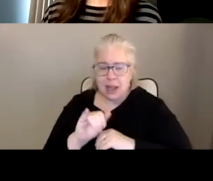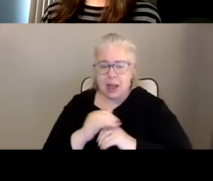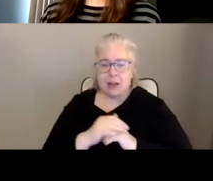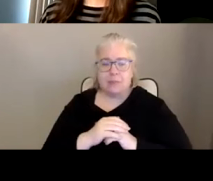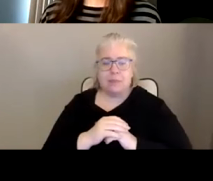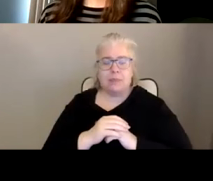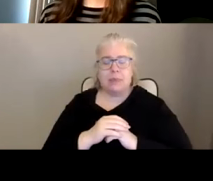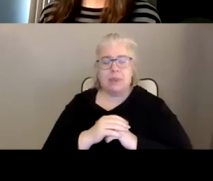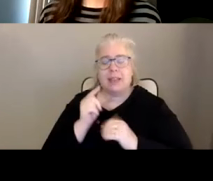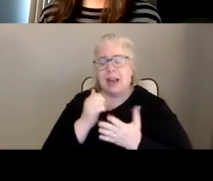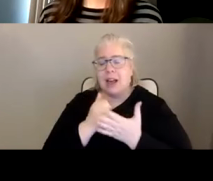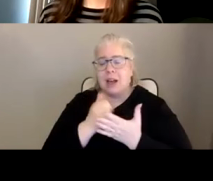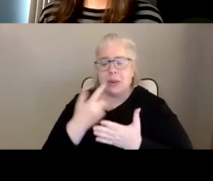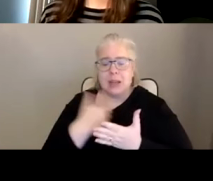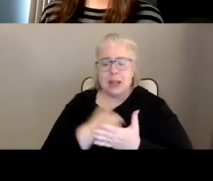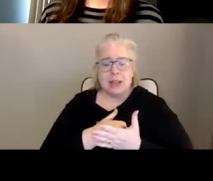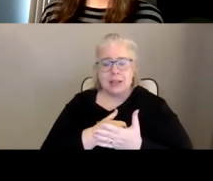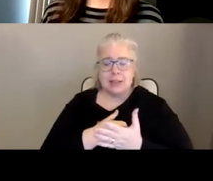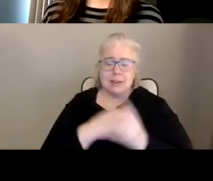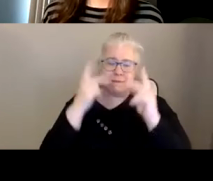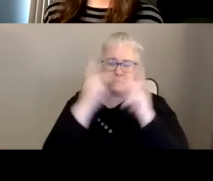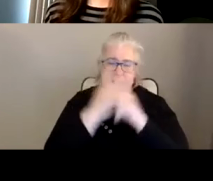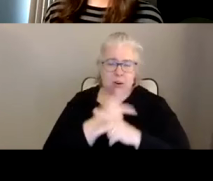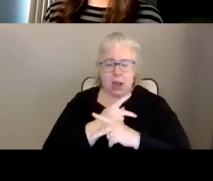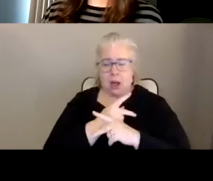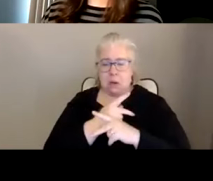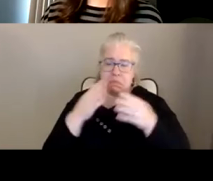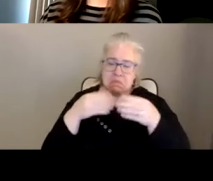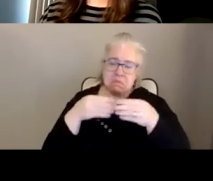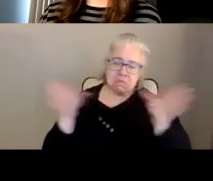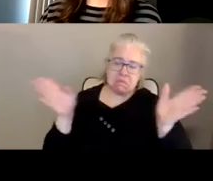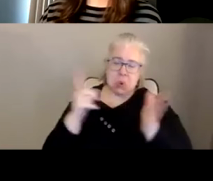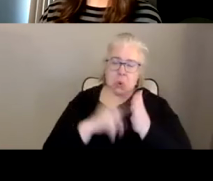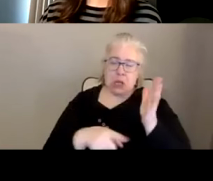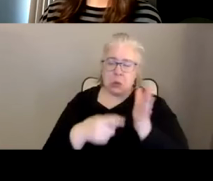And this helped us form an overall picture of what was required for these different steps.